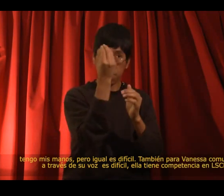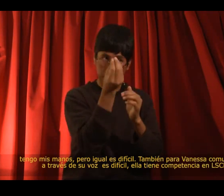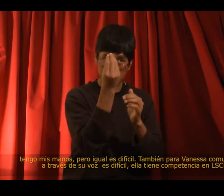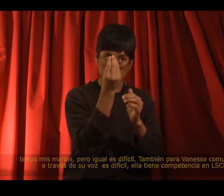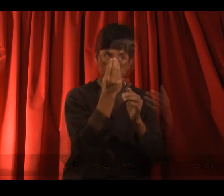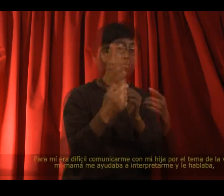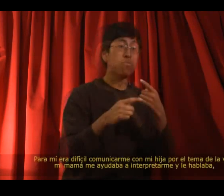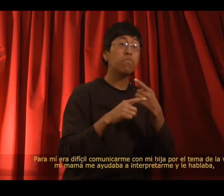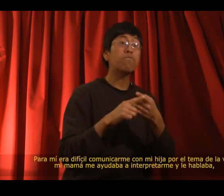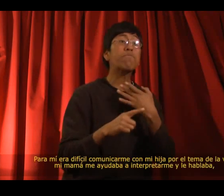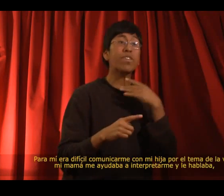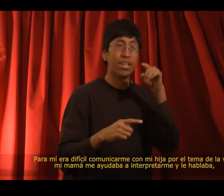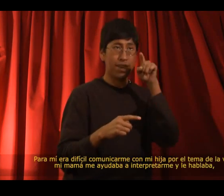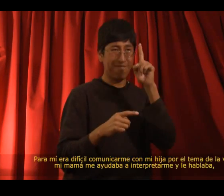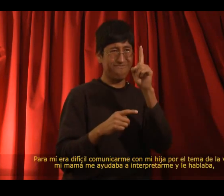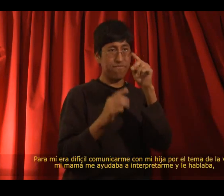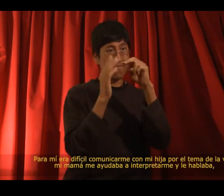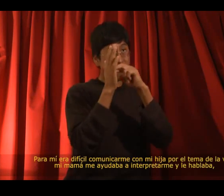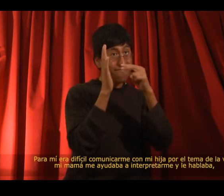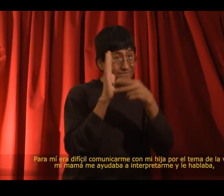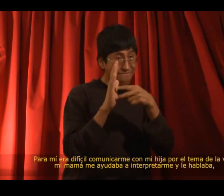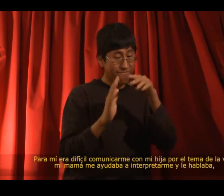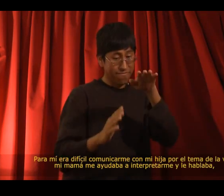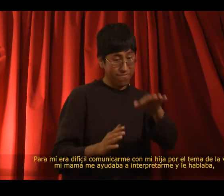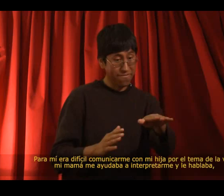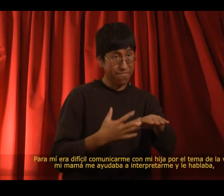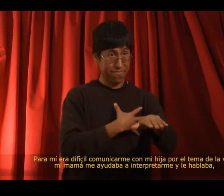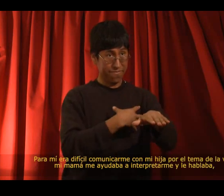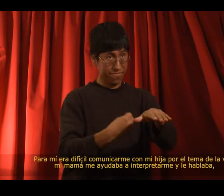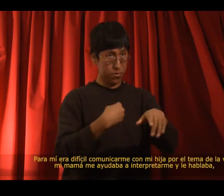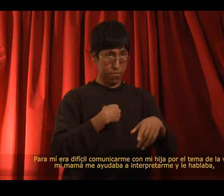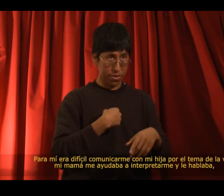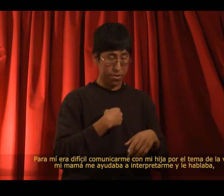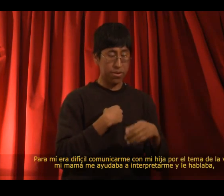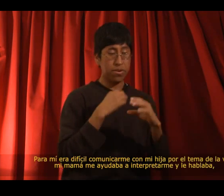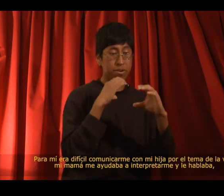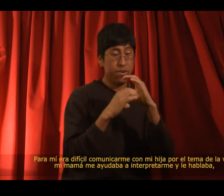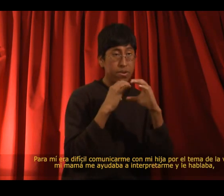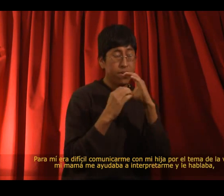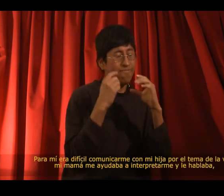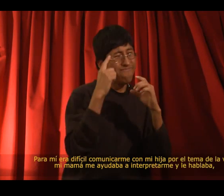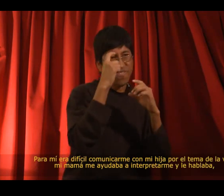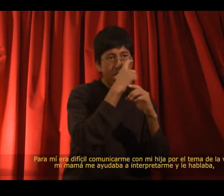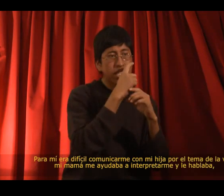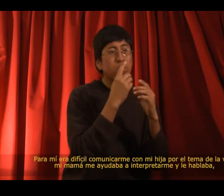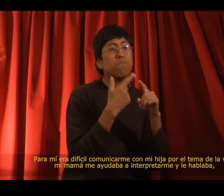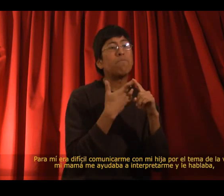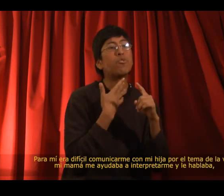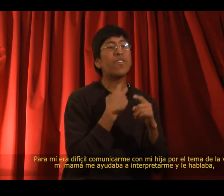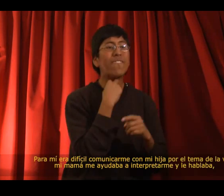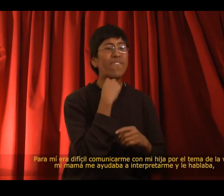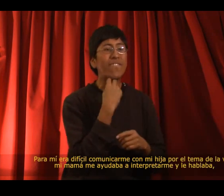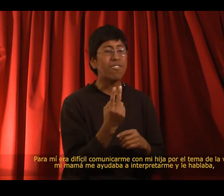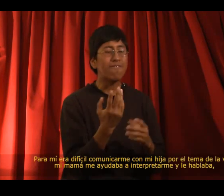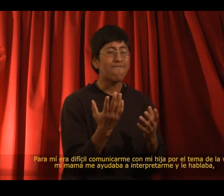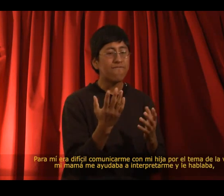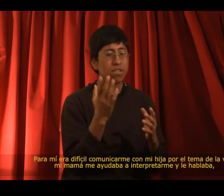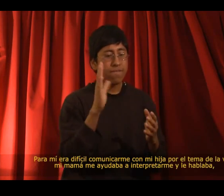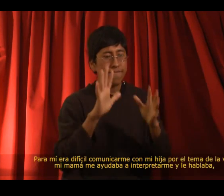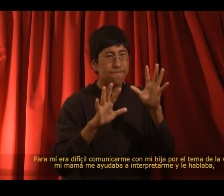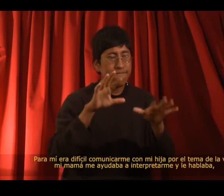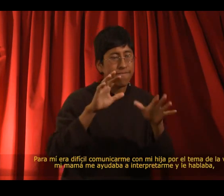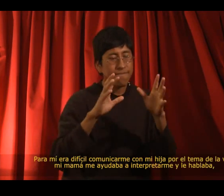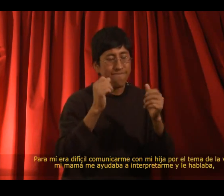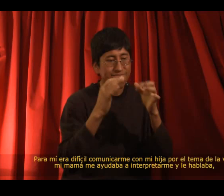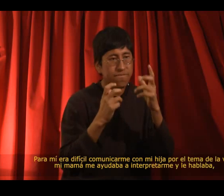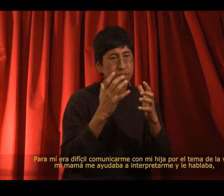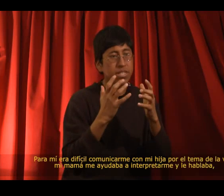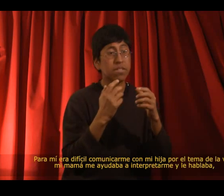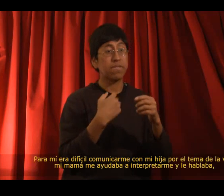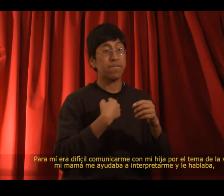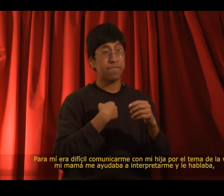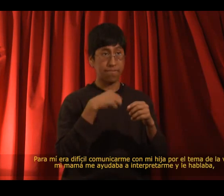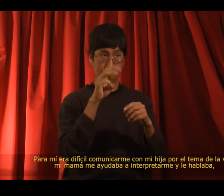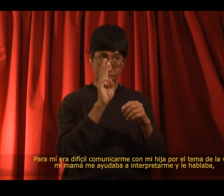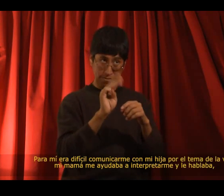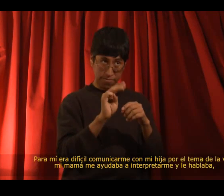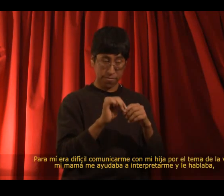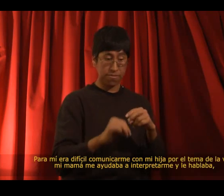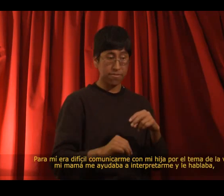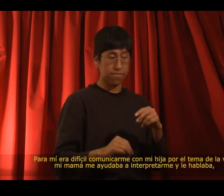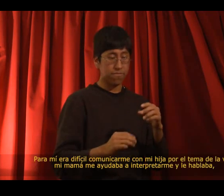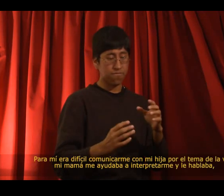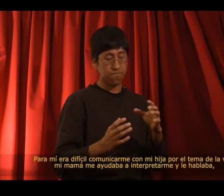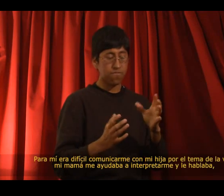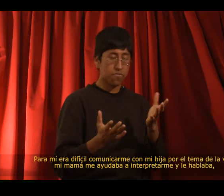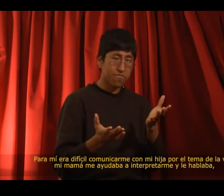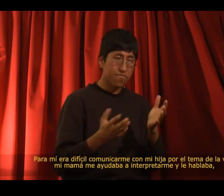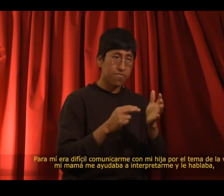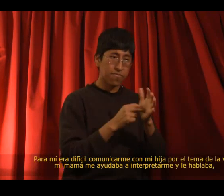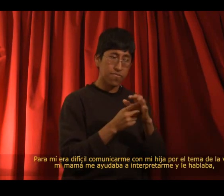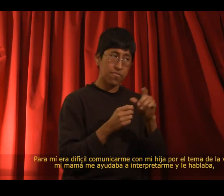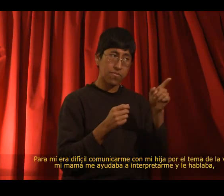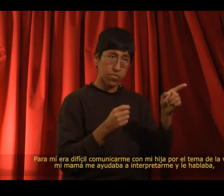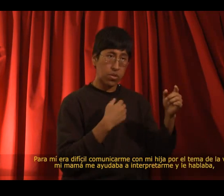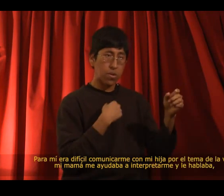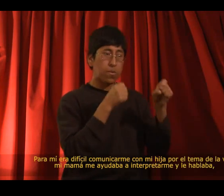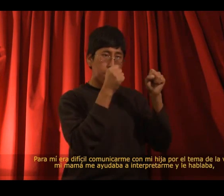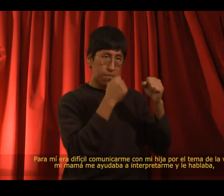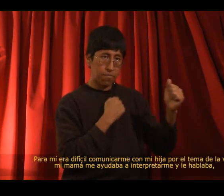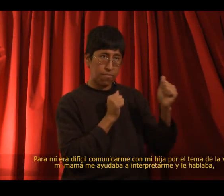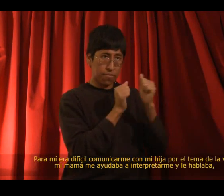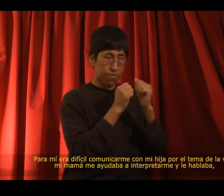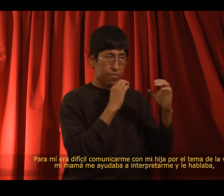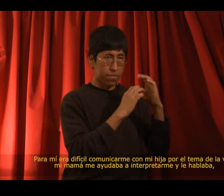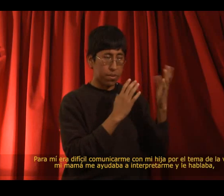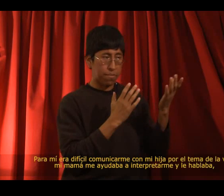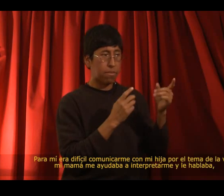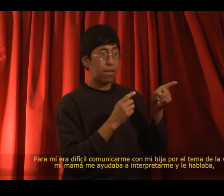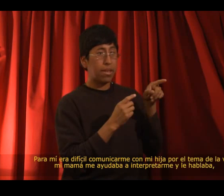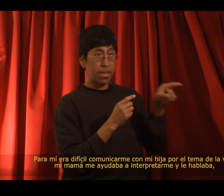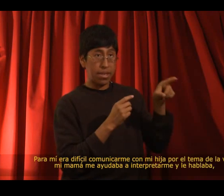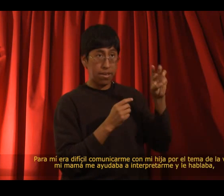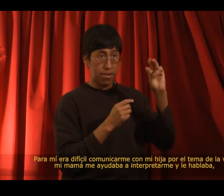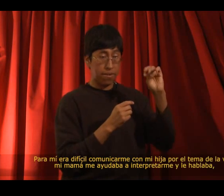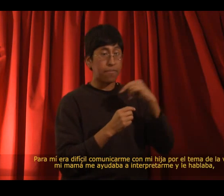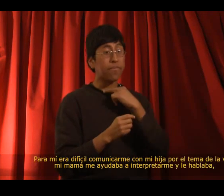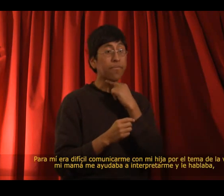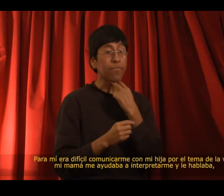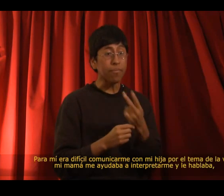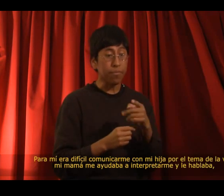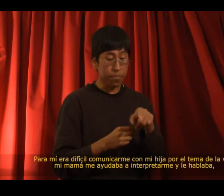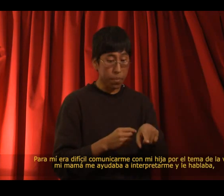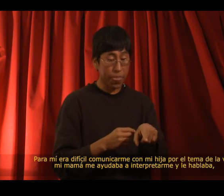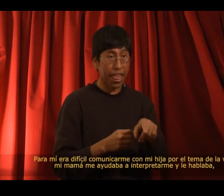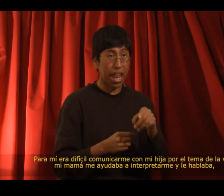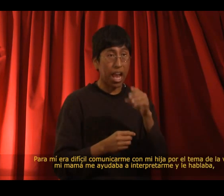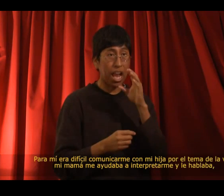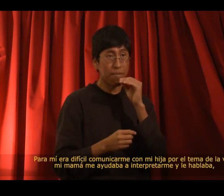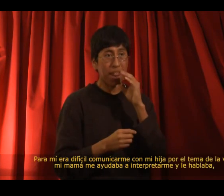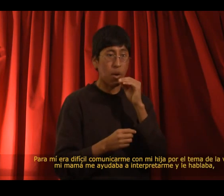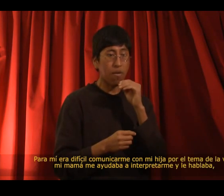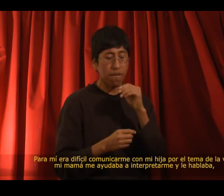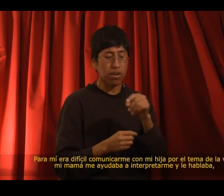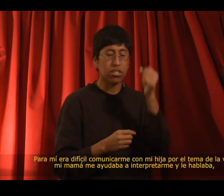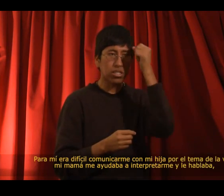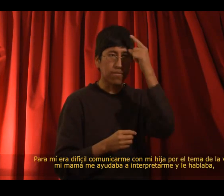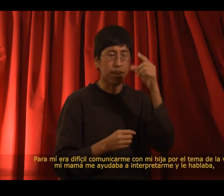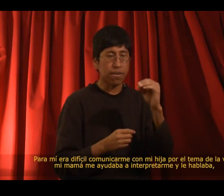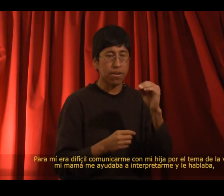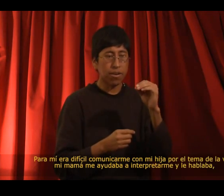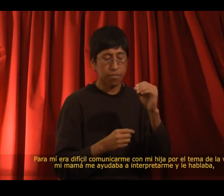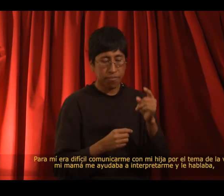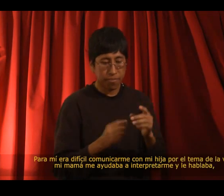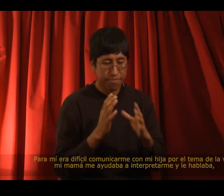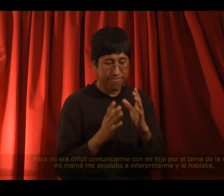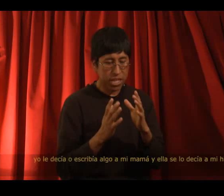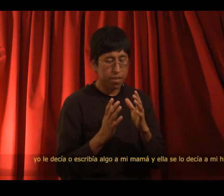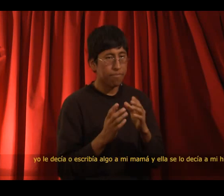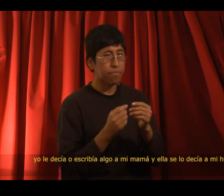When my daughter was a baby, it was hard to communicate with her because I can’t talk. My mother helped us communicate.